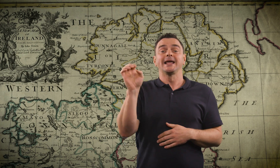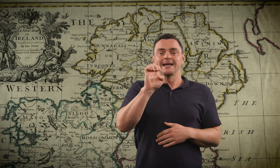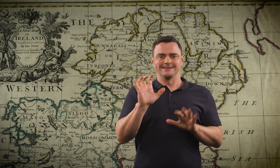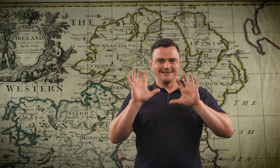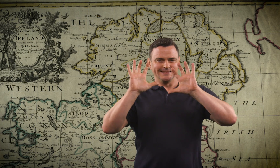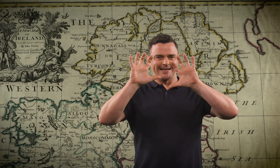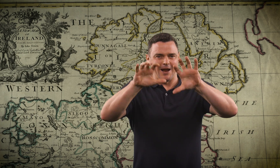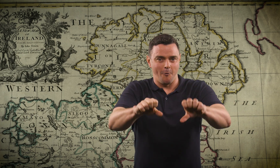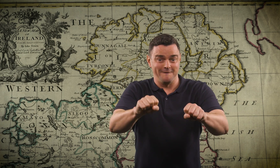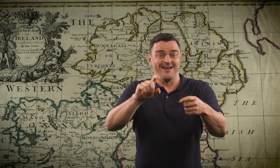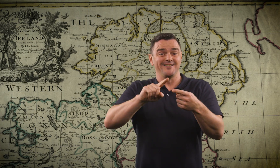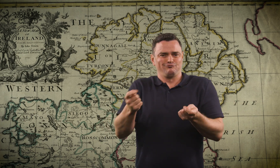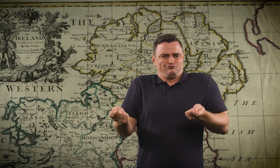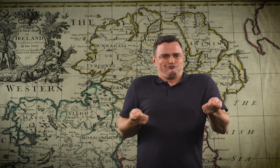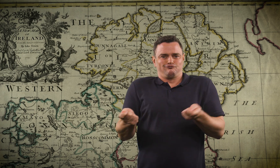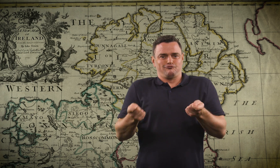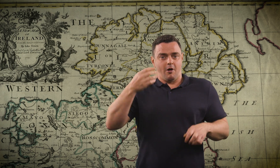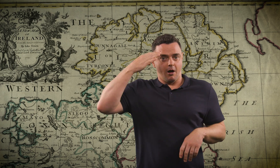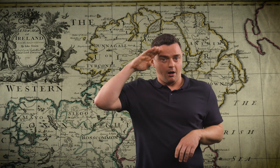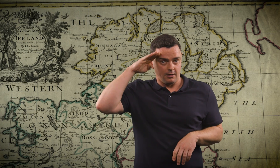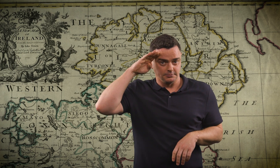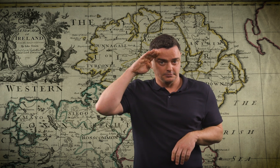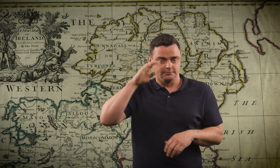Well, England had just completed its conquest of Ireland.